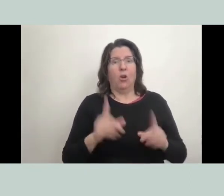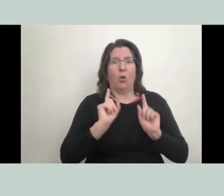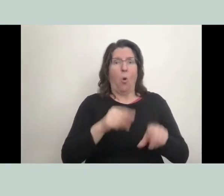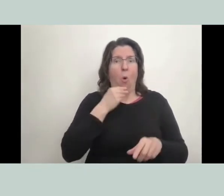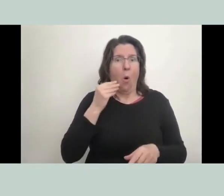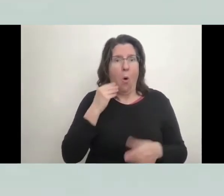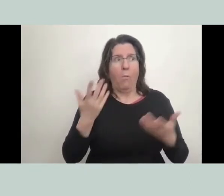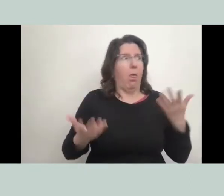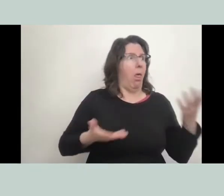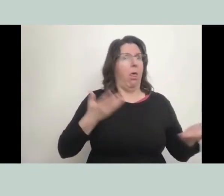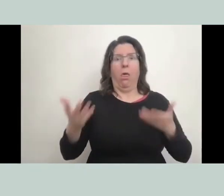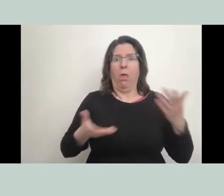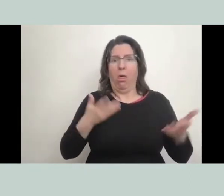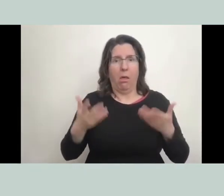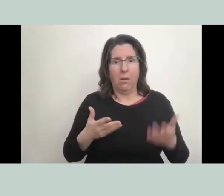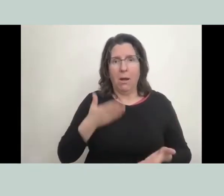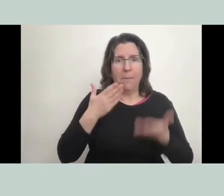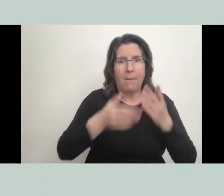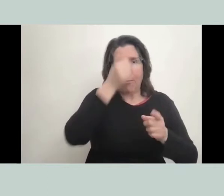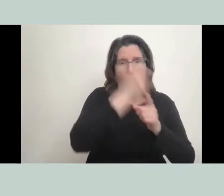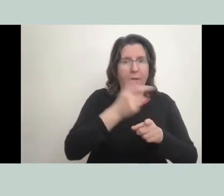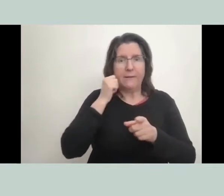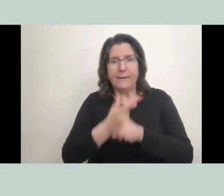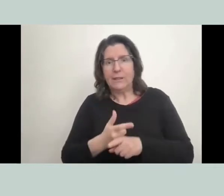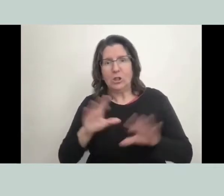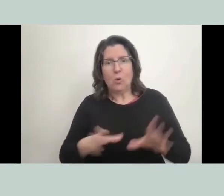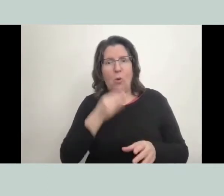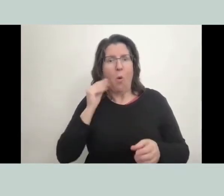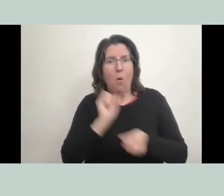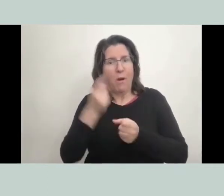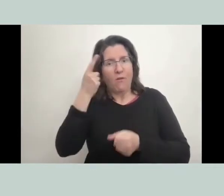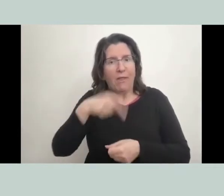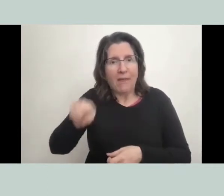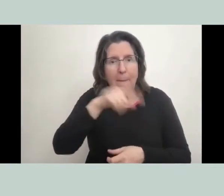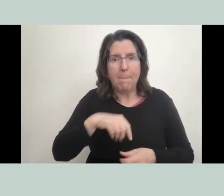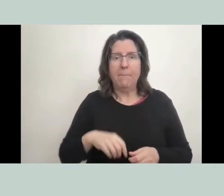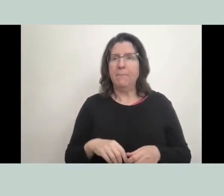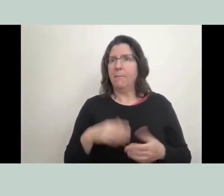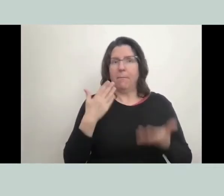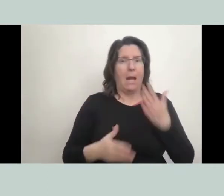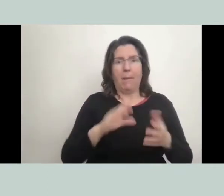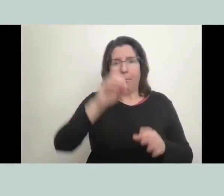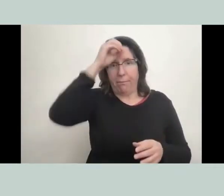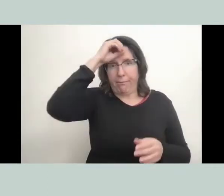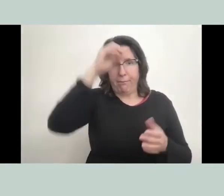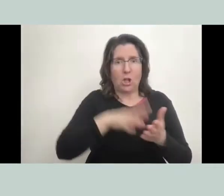At home they may still not understand what's going on, so their brothers and sisters do their homework for them.